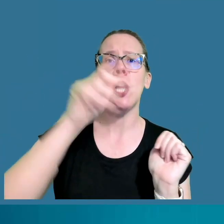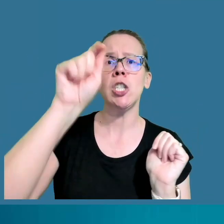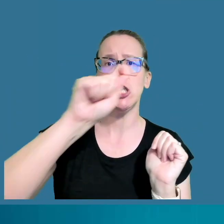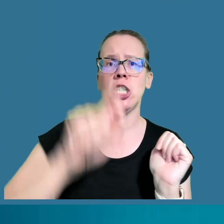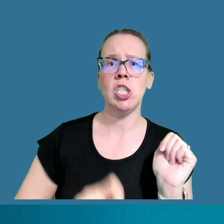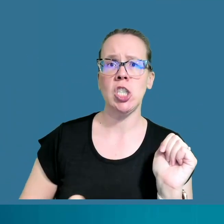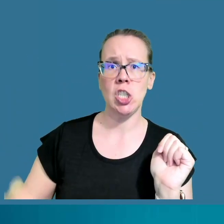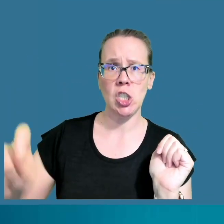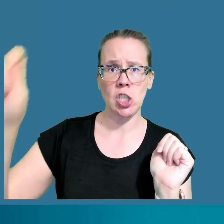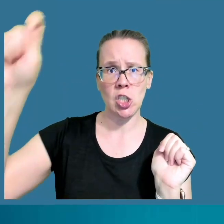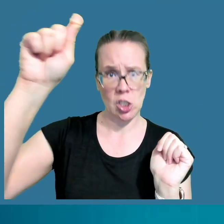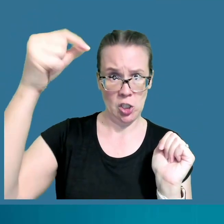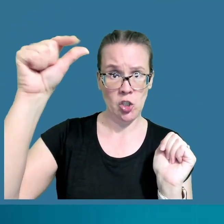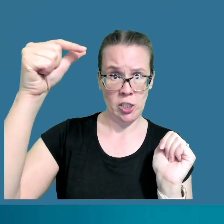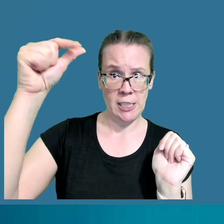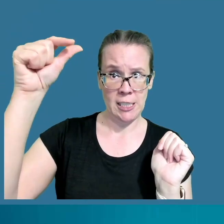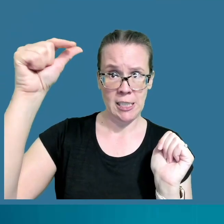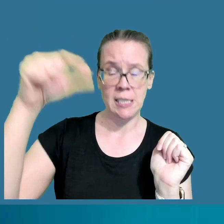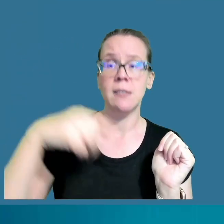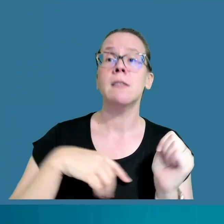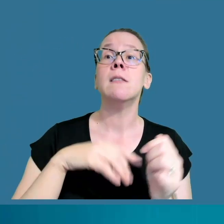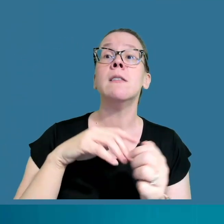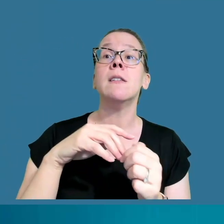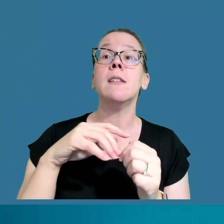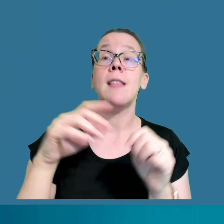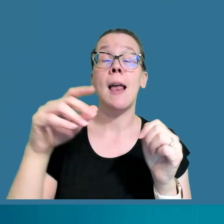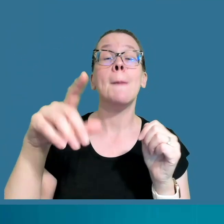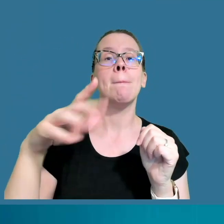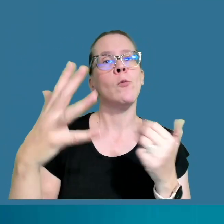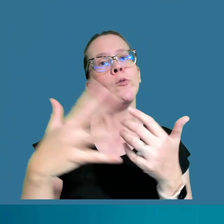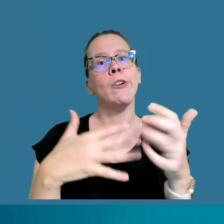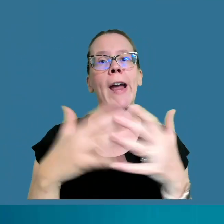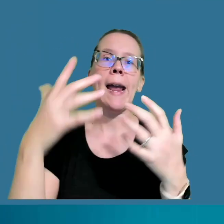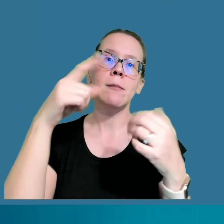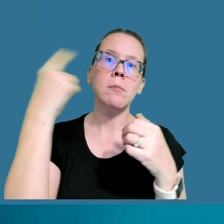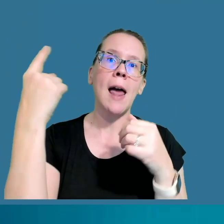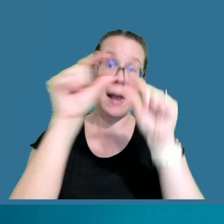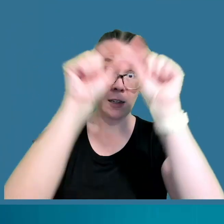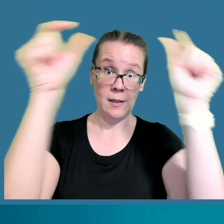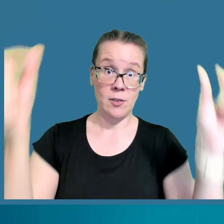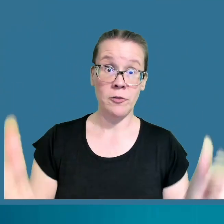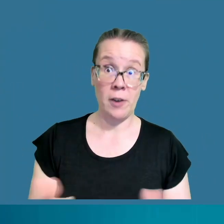I've shaded things the way you are going to do with your colored pencils. So,